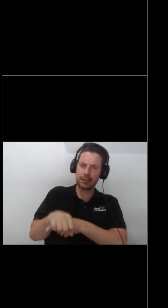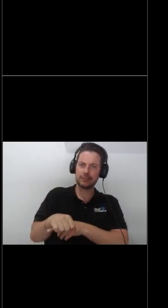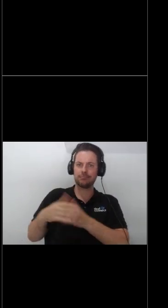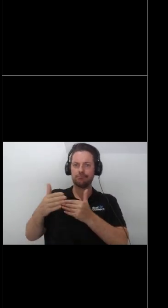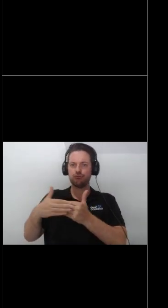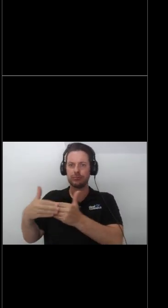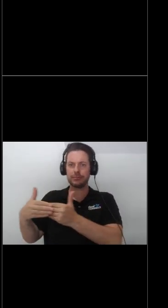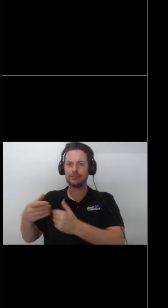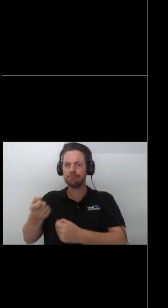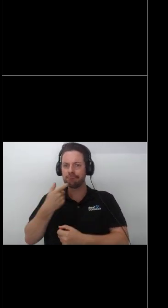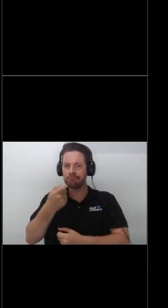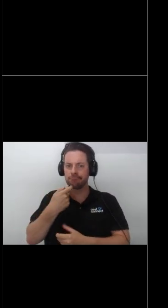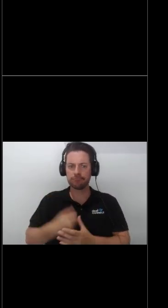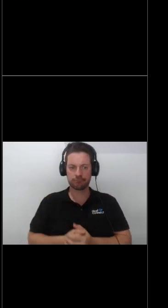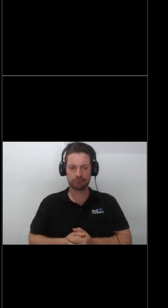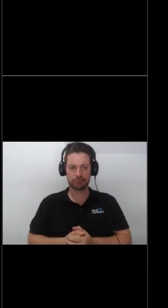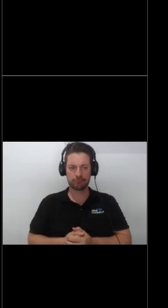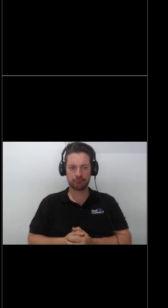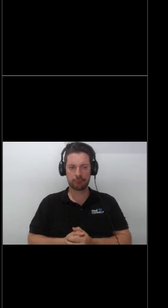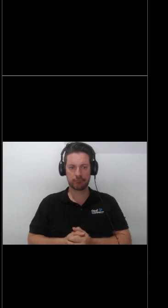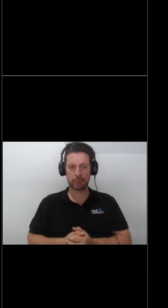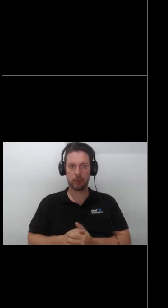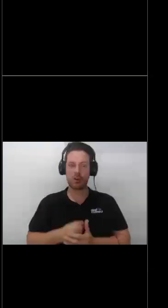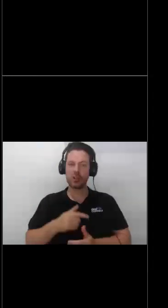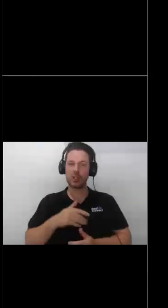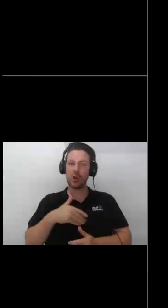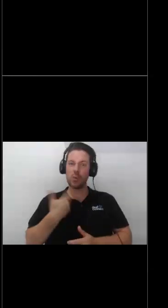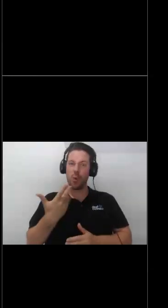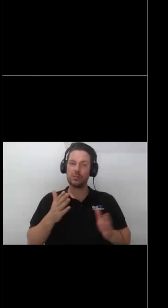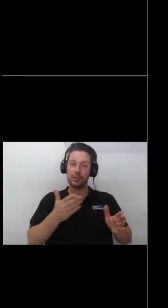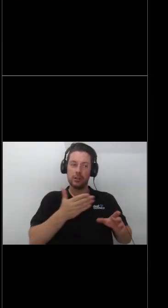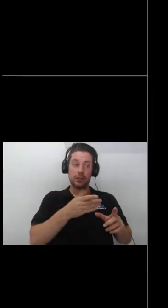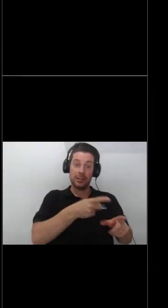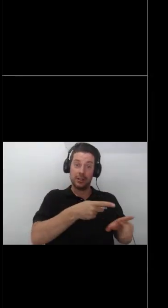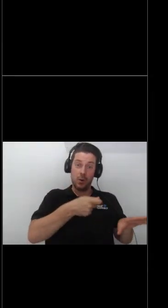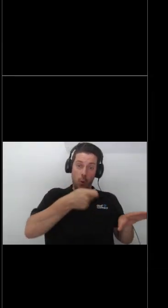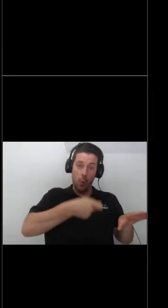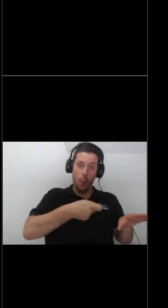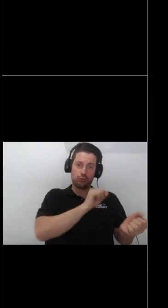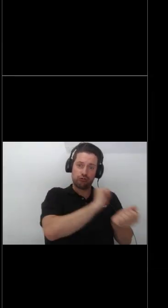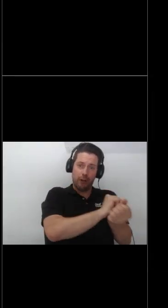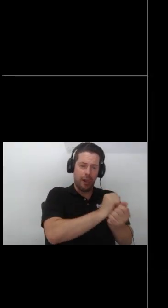and of course, to protect the community. And the objects are to be achieved in a way that should safeguard